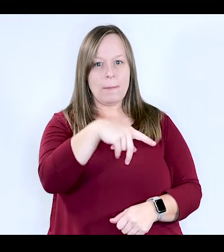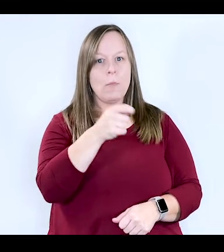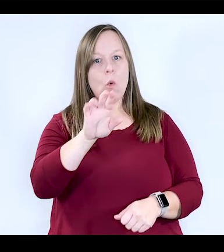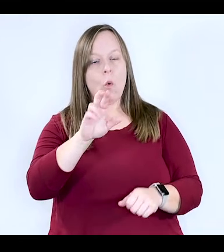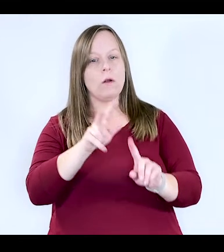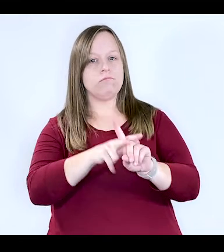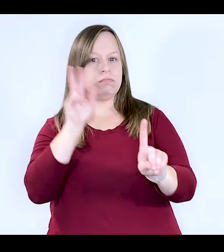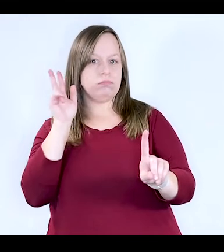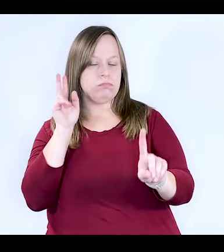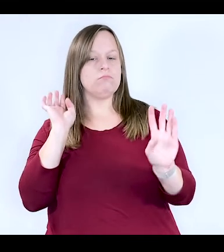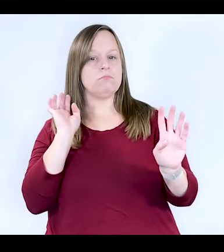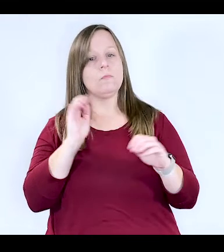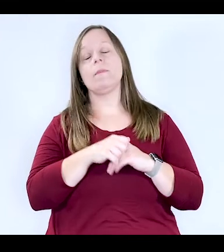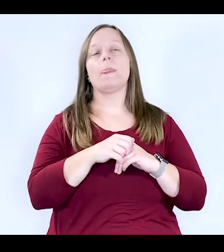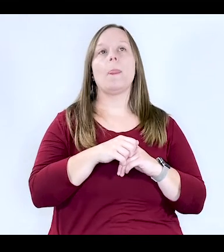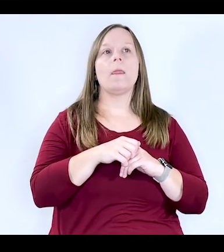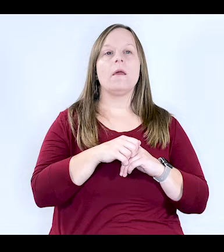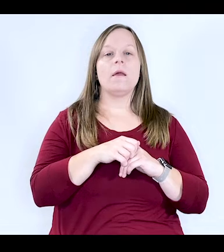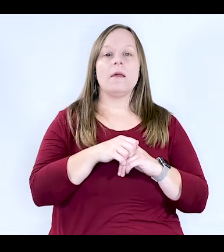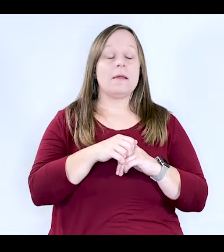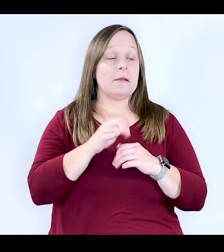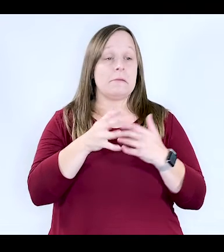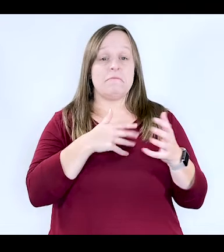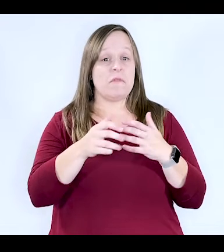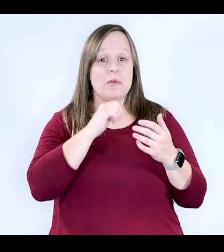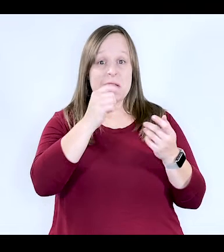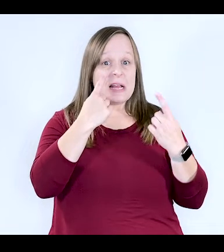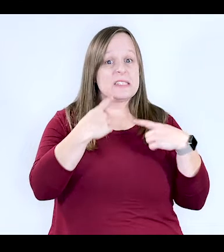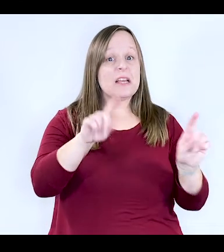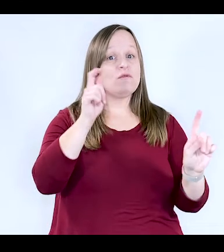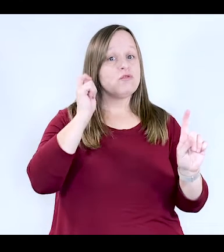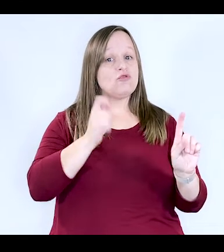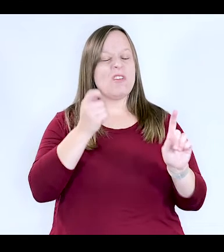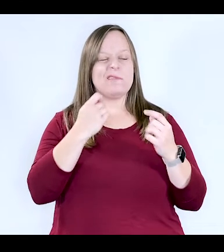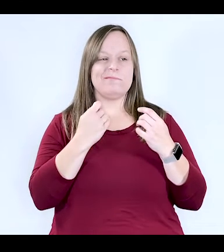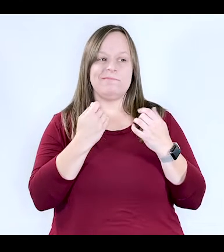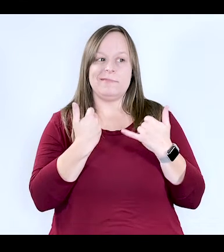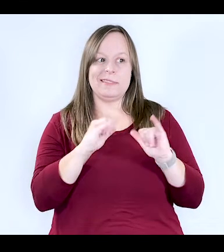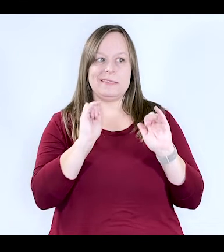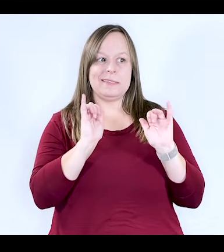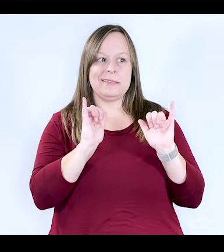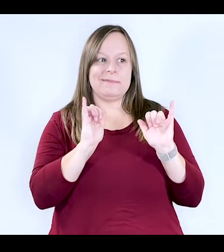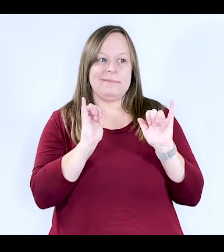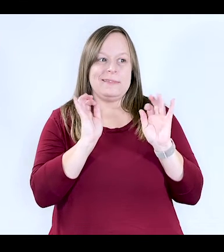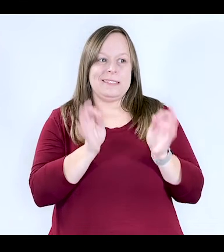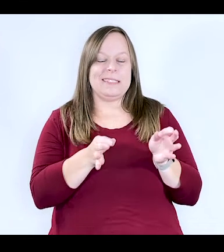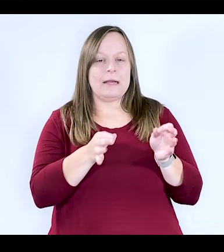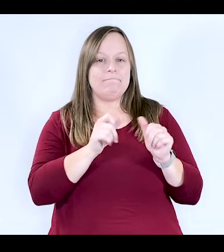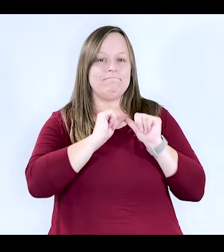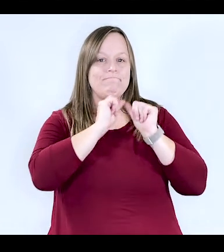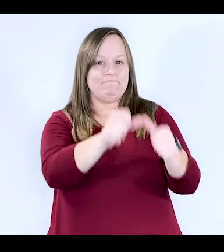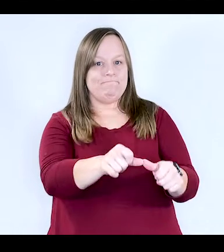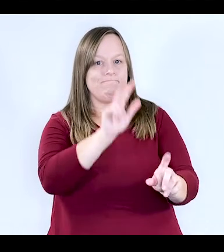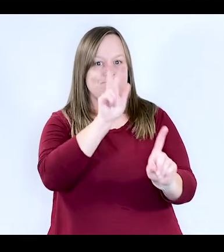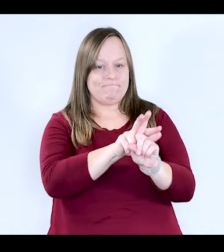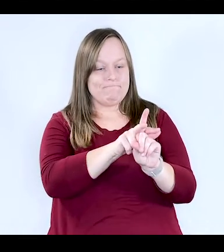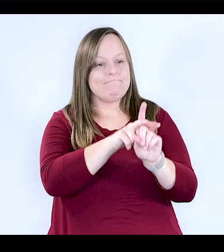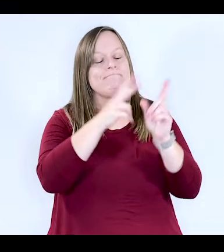and even if we're not successful and the judge decides that the guardianship should remain in place